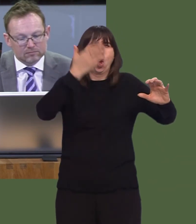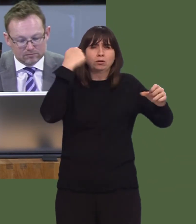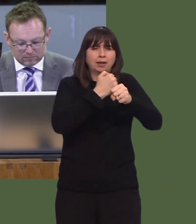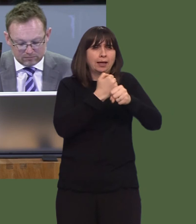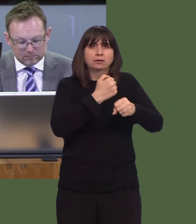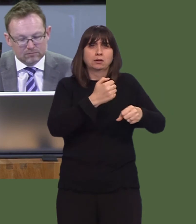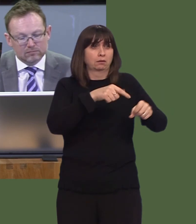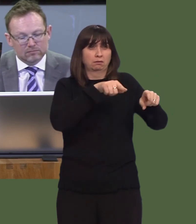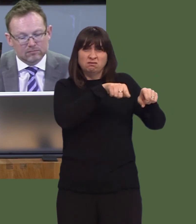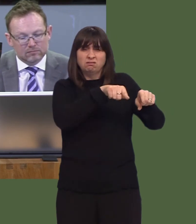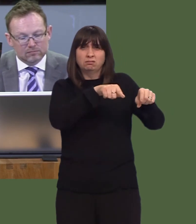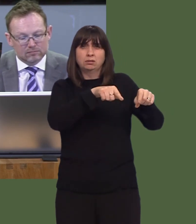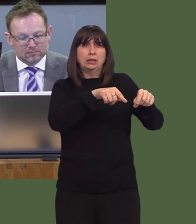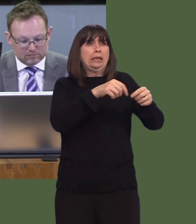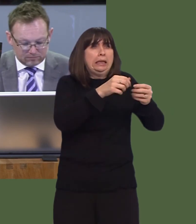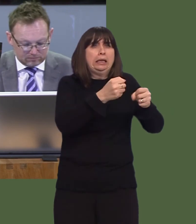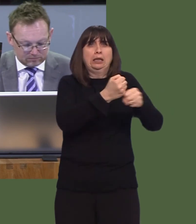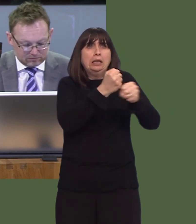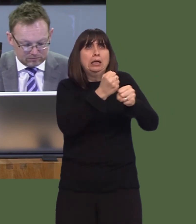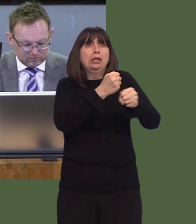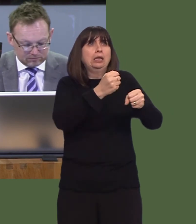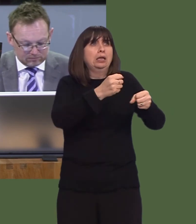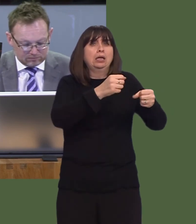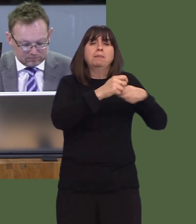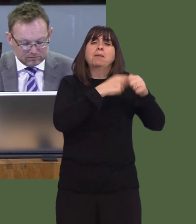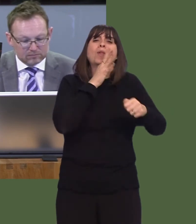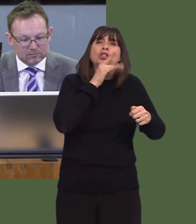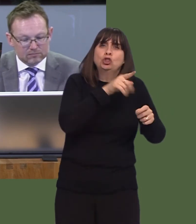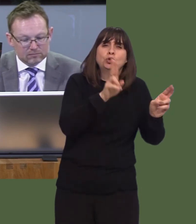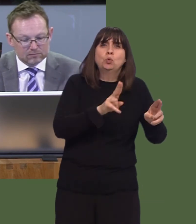borrow in order to be able to turn it into a Welsh-medium school and to kit it out.